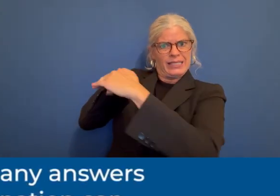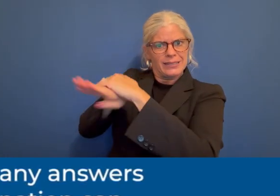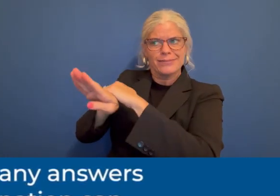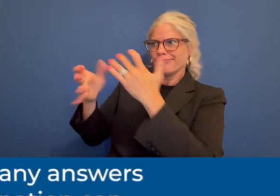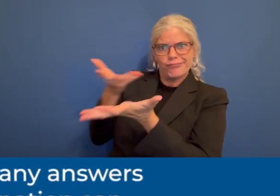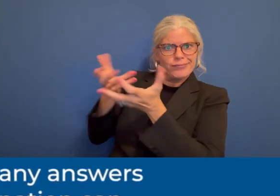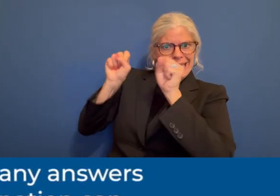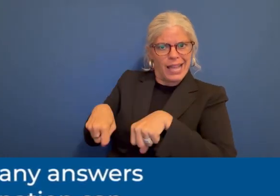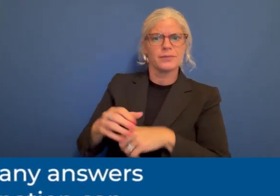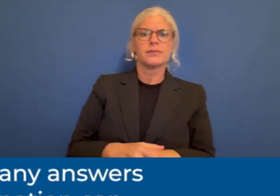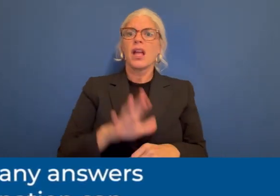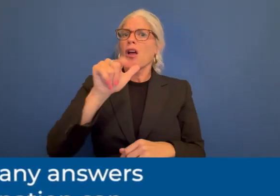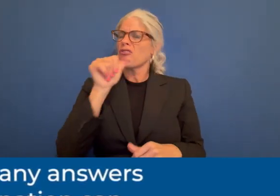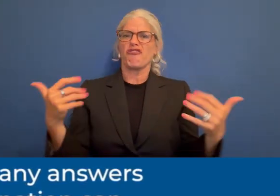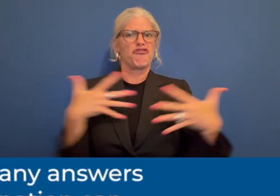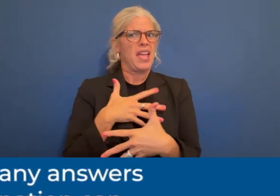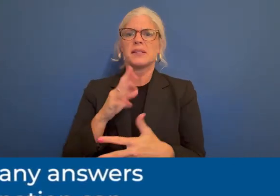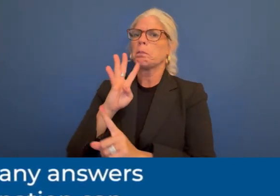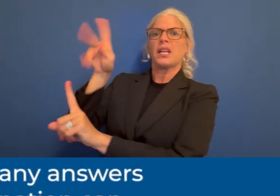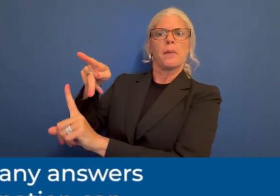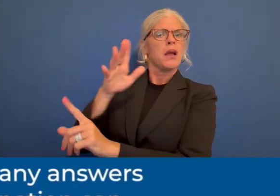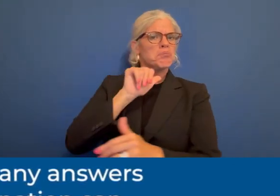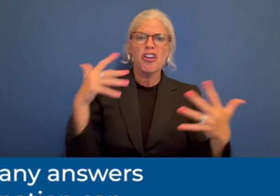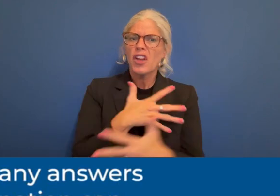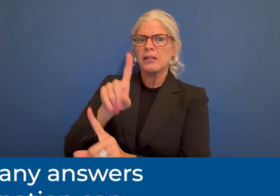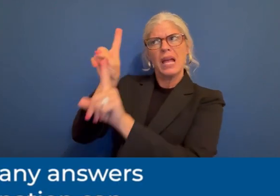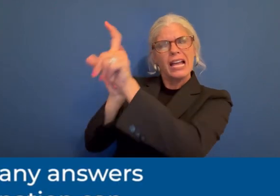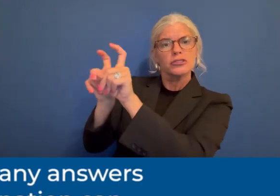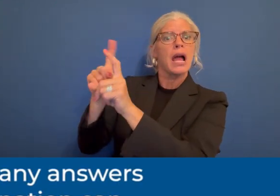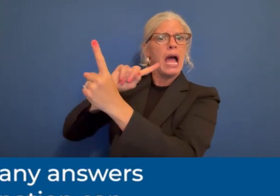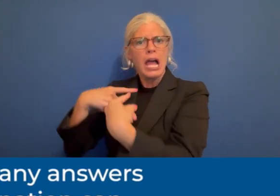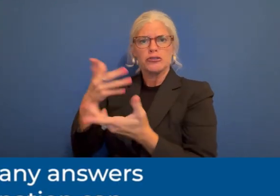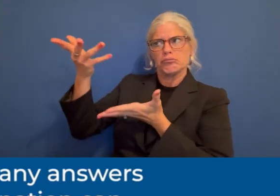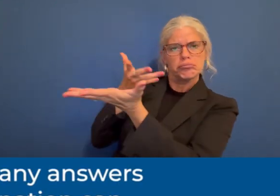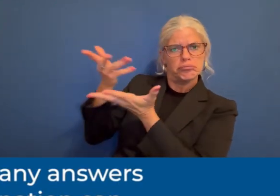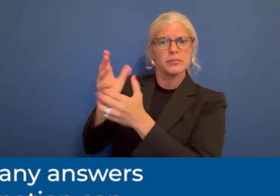Don't be afraid to speak up and question any answers that are given to you. Asking for an explanation can provide